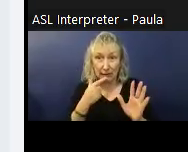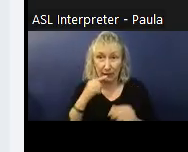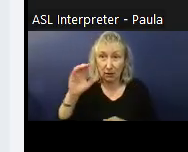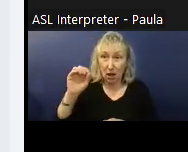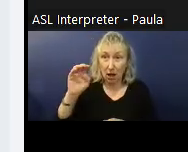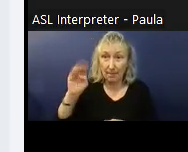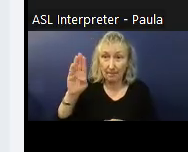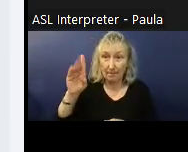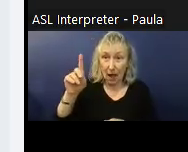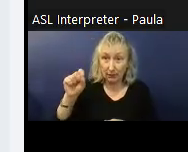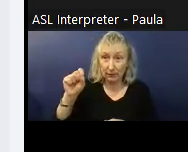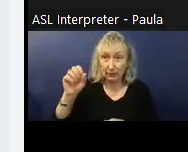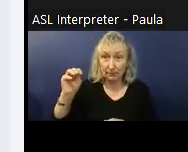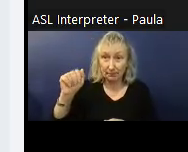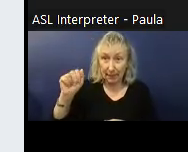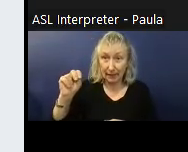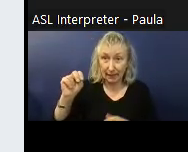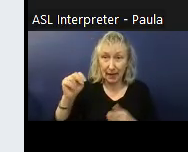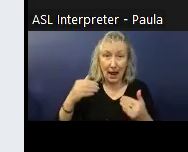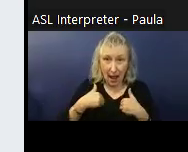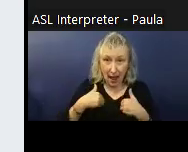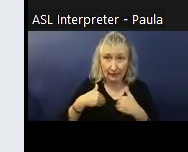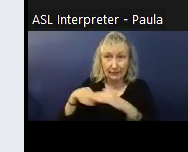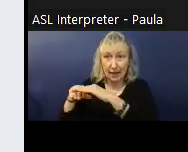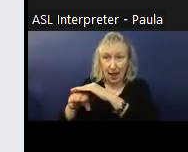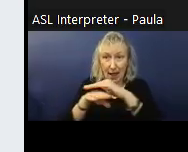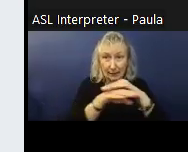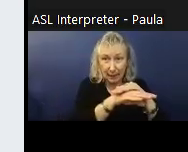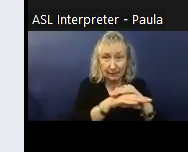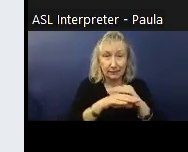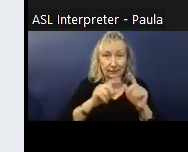shall have access to various reports, including reports of resident abuse made